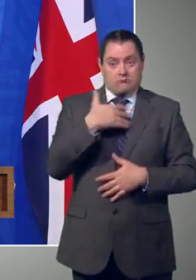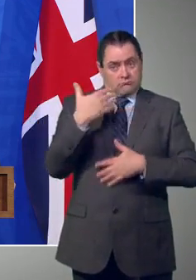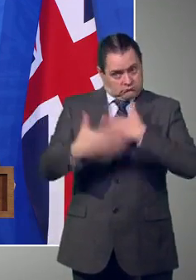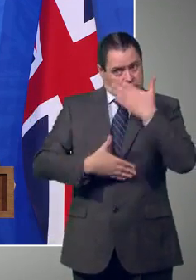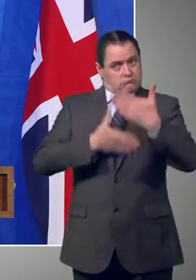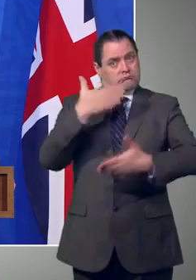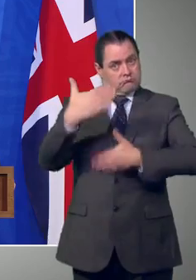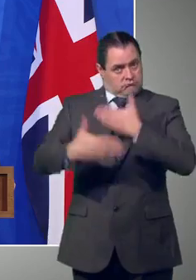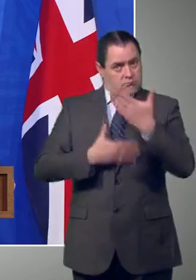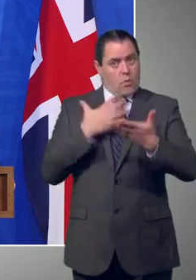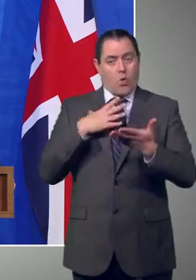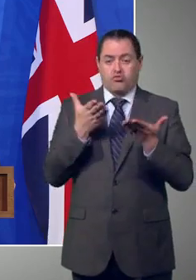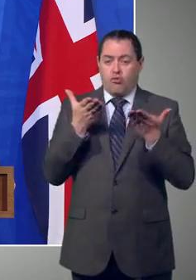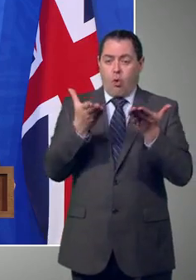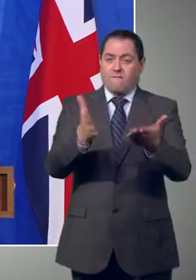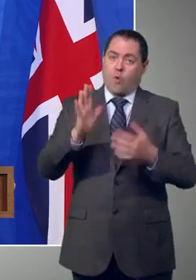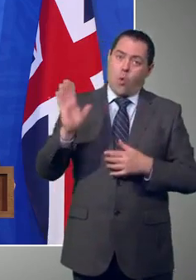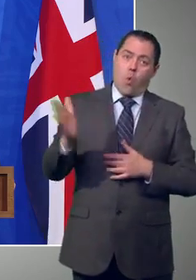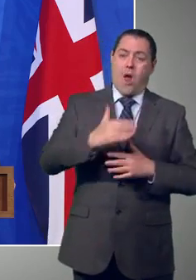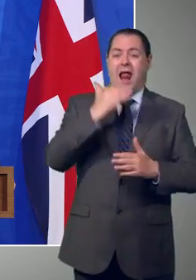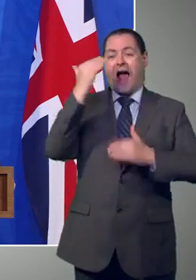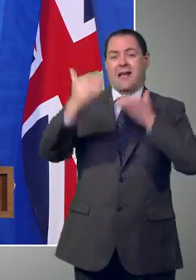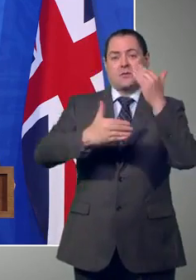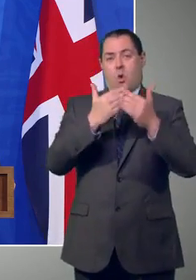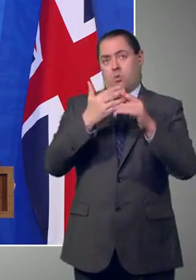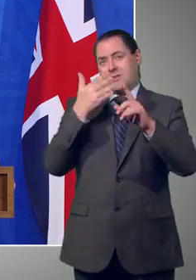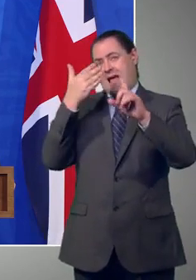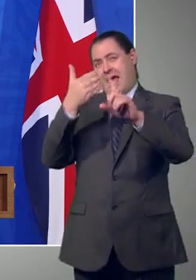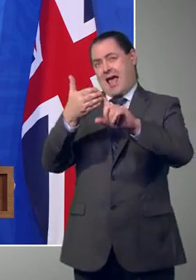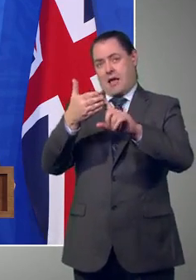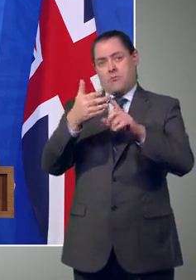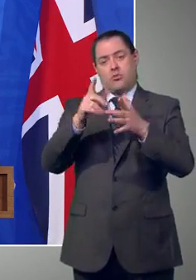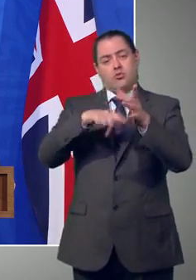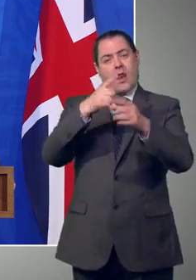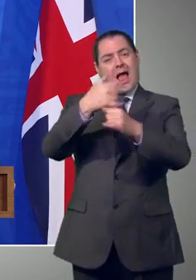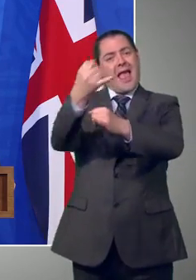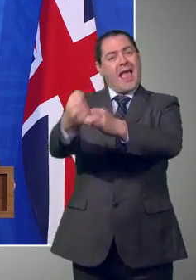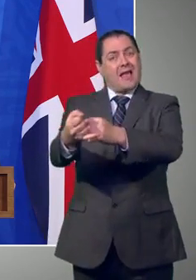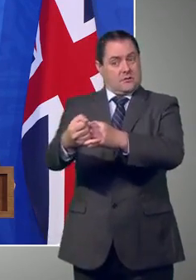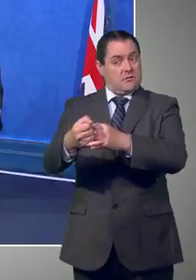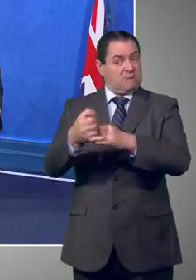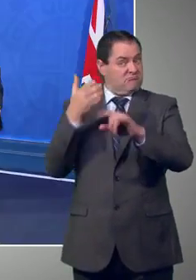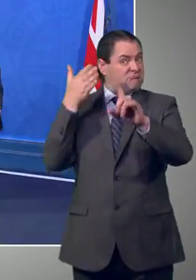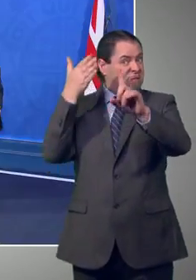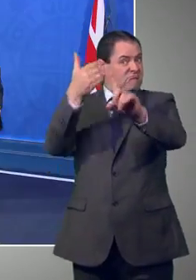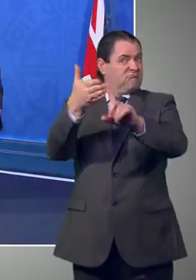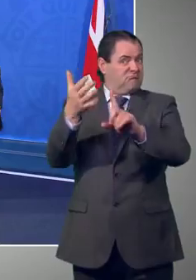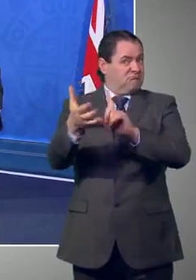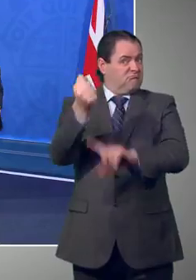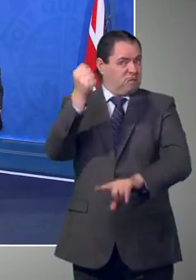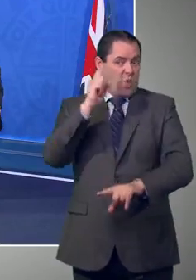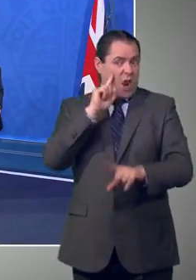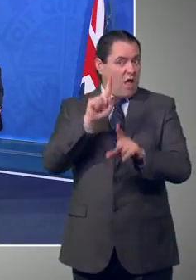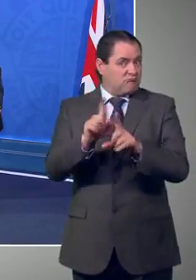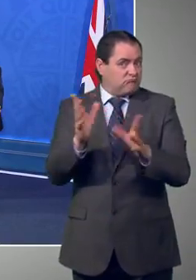it's offered to all adults by the end of July and we're on